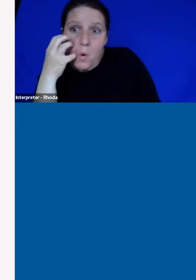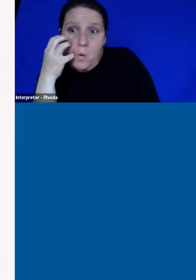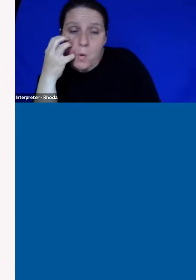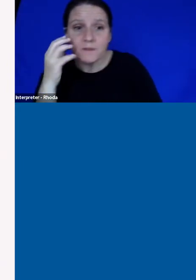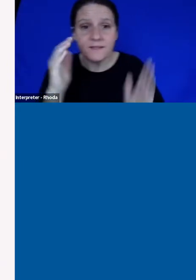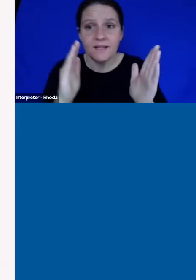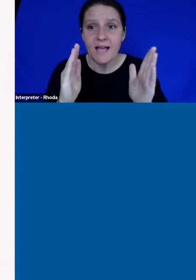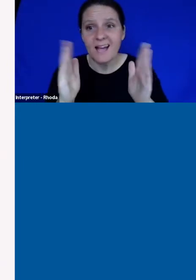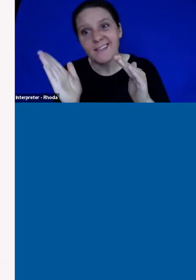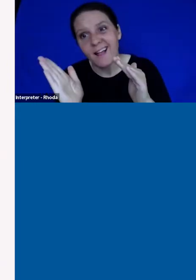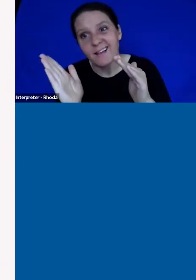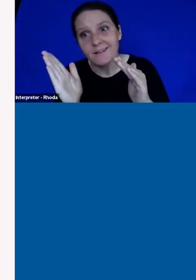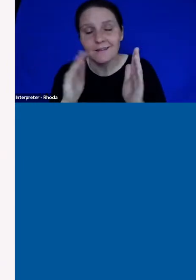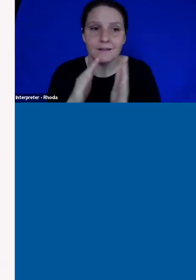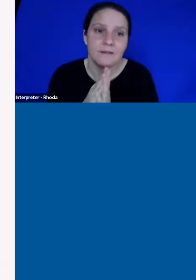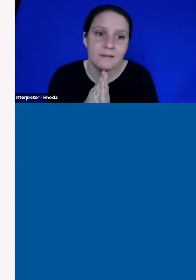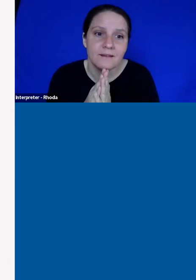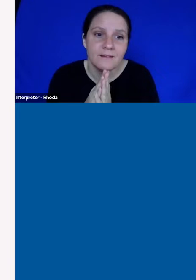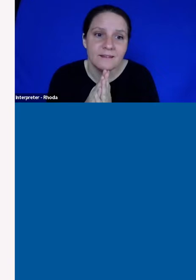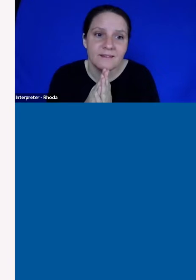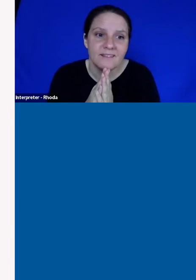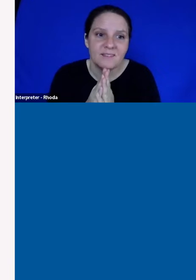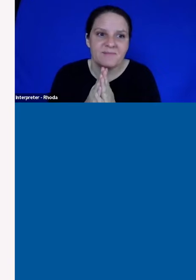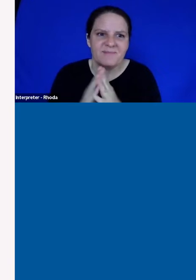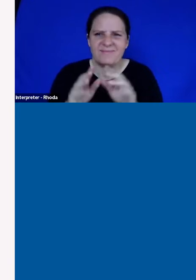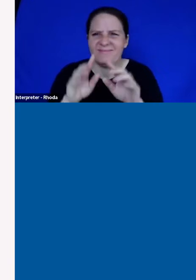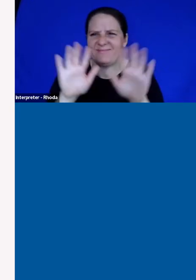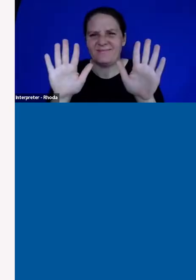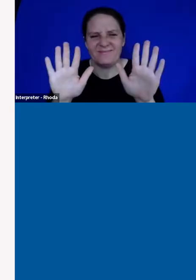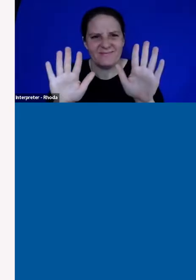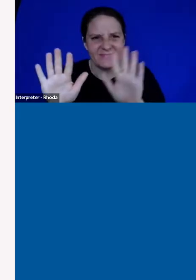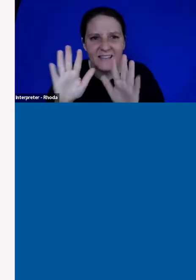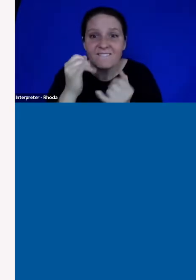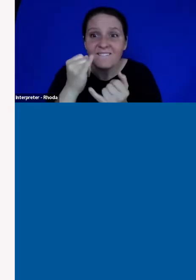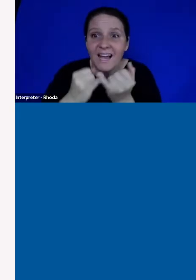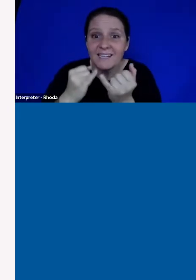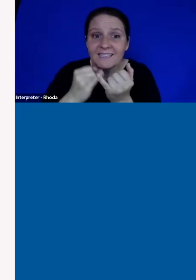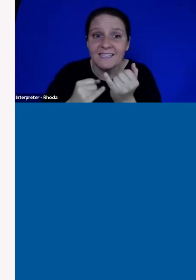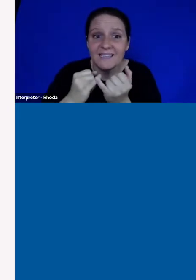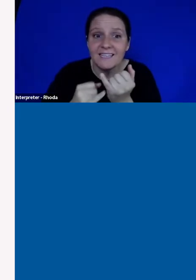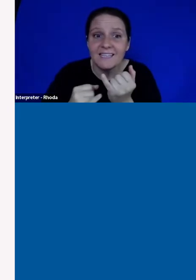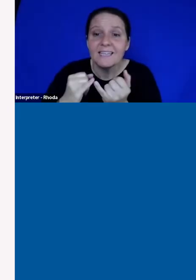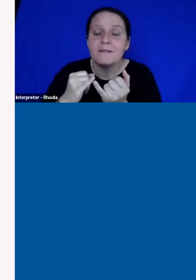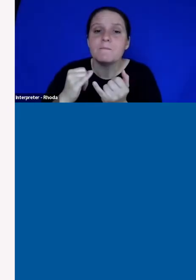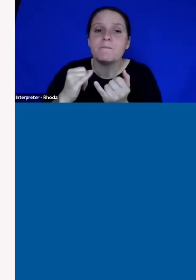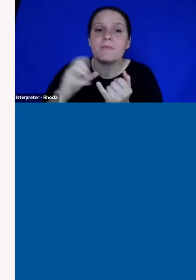some elements with different stroke weights, and finally, we have these social media handle that changed direction,